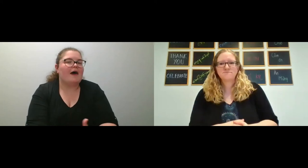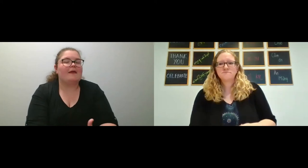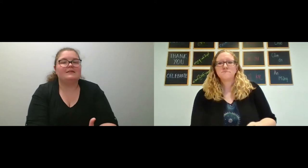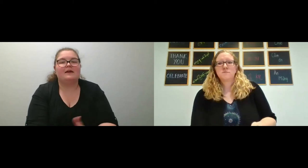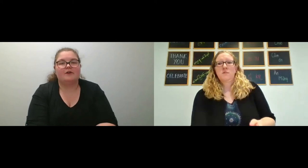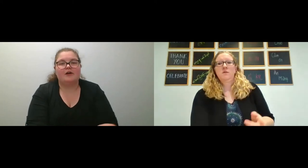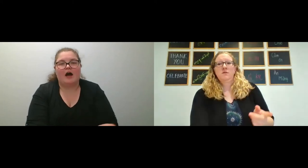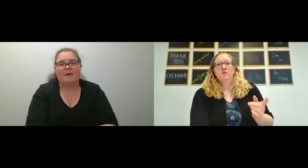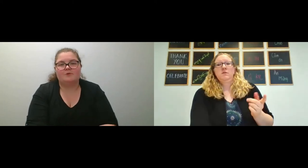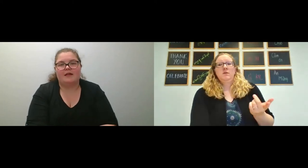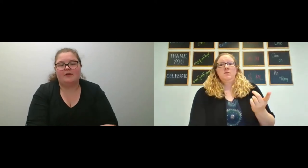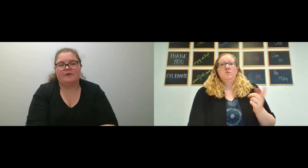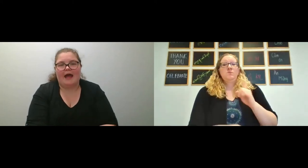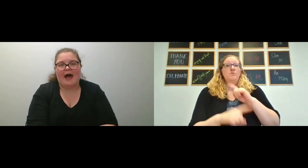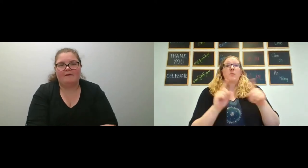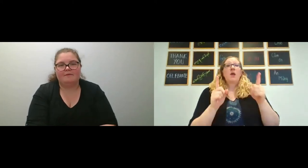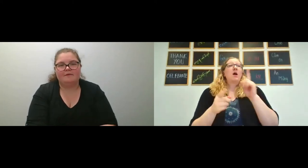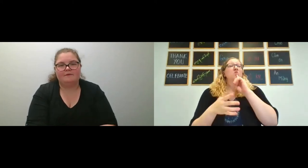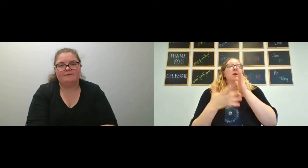and that's another good option that you could have.